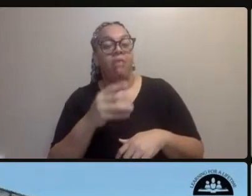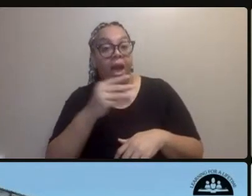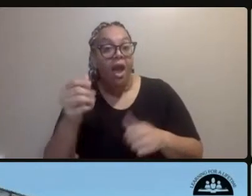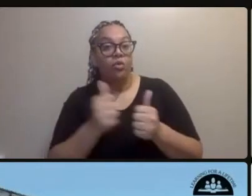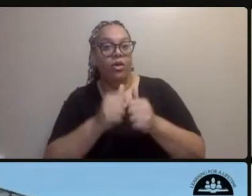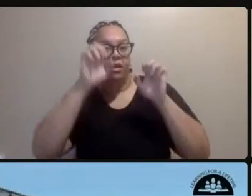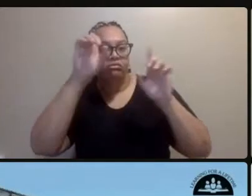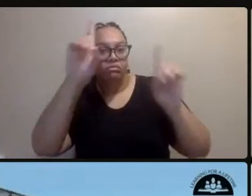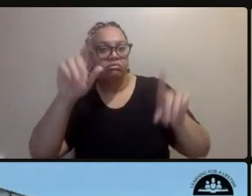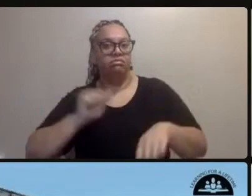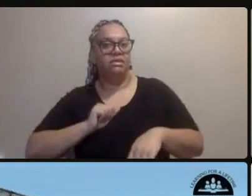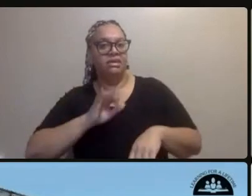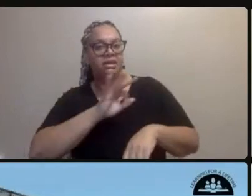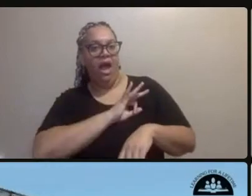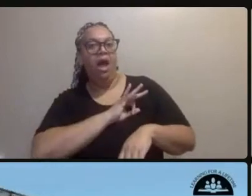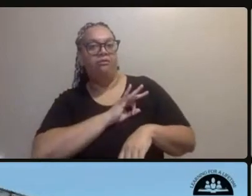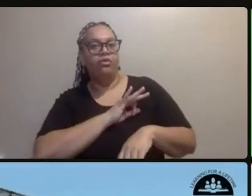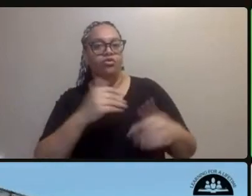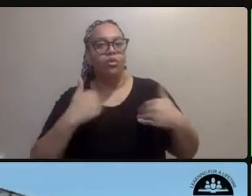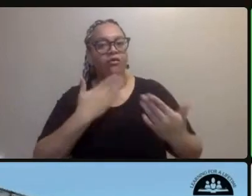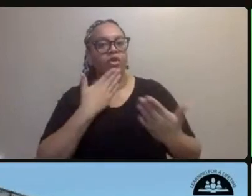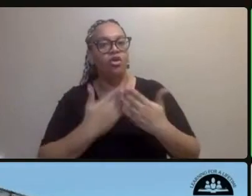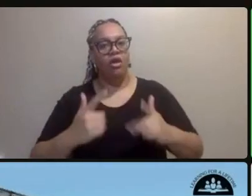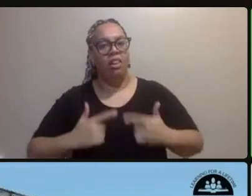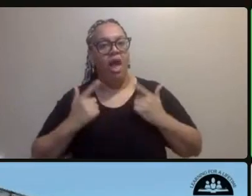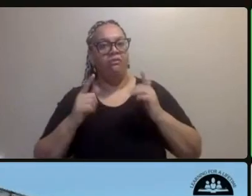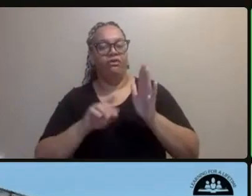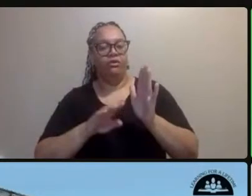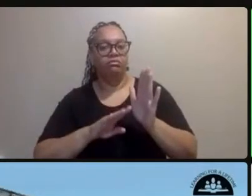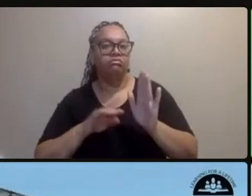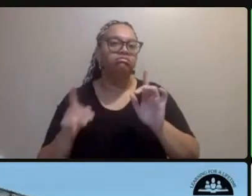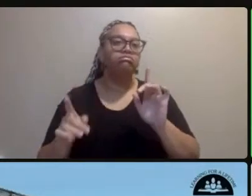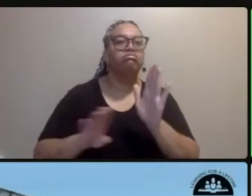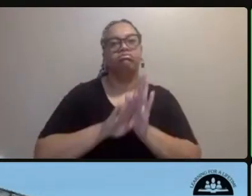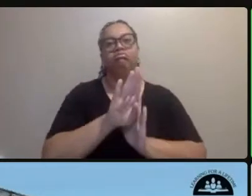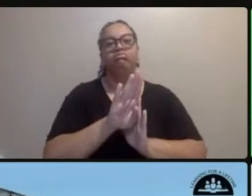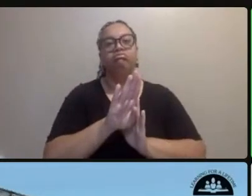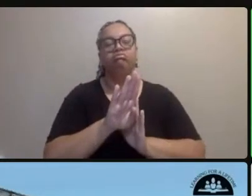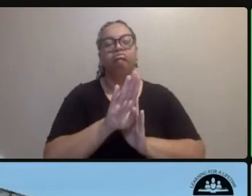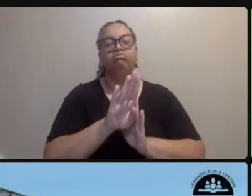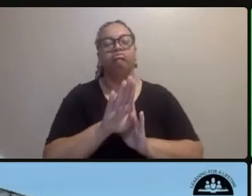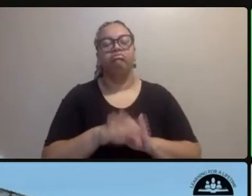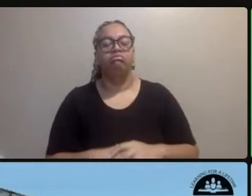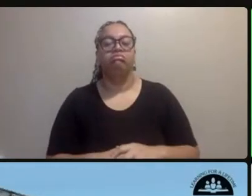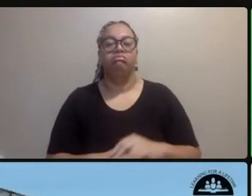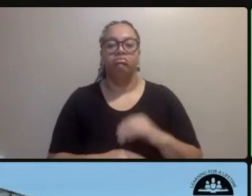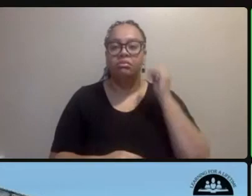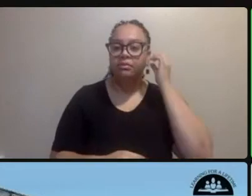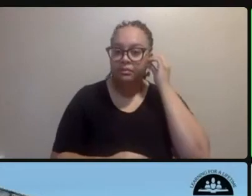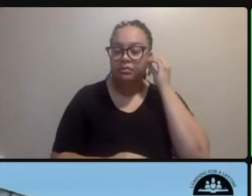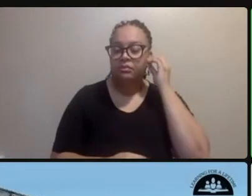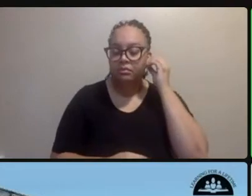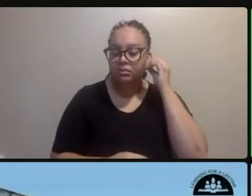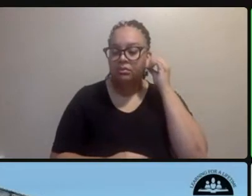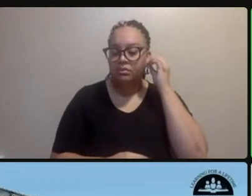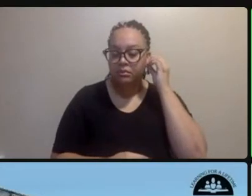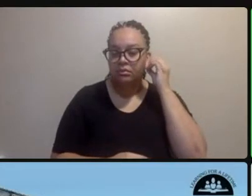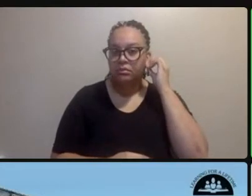AS WELL AS WORK WITH OUR EDUCATORS AND STAFF TO HELP OUR